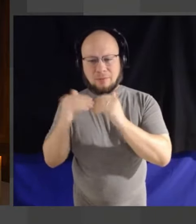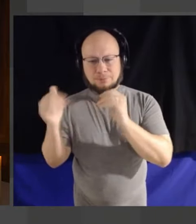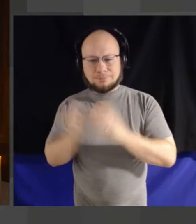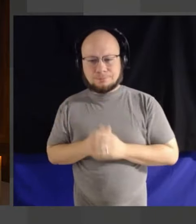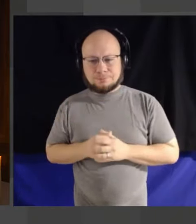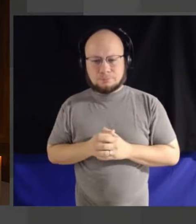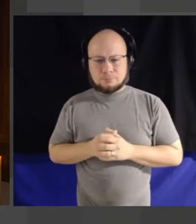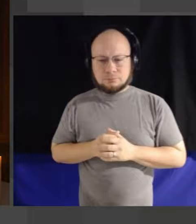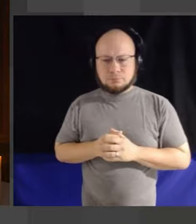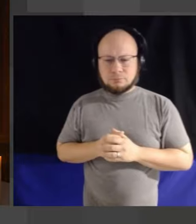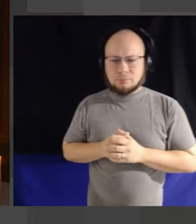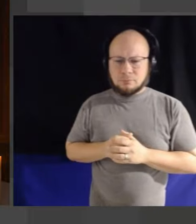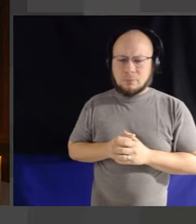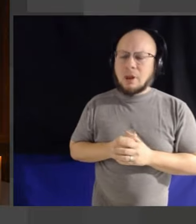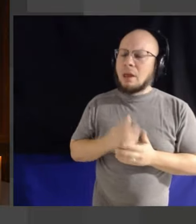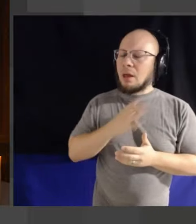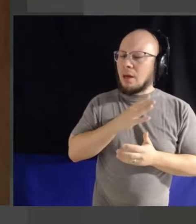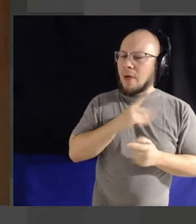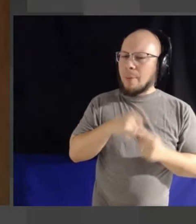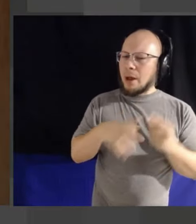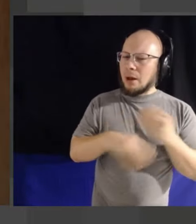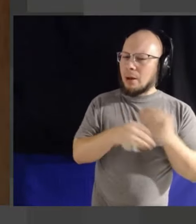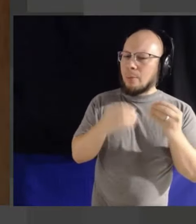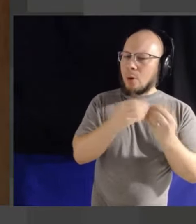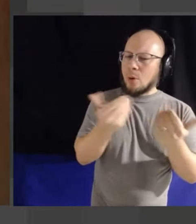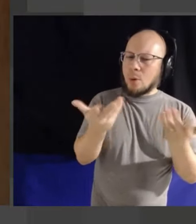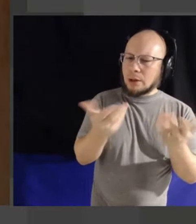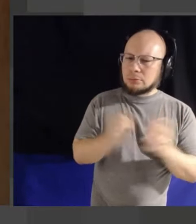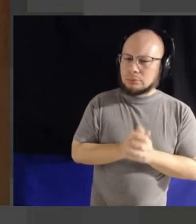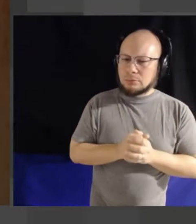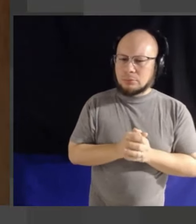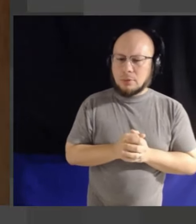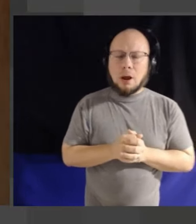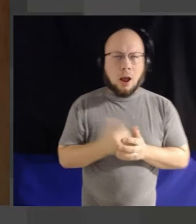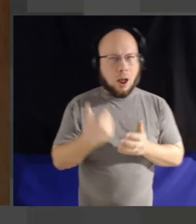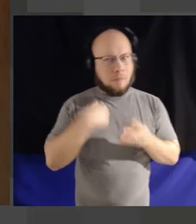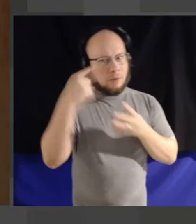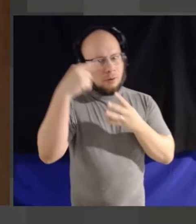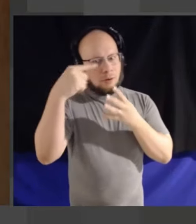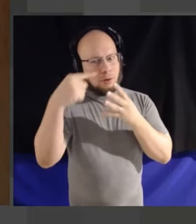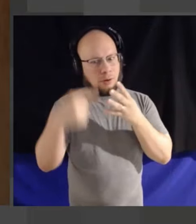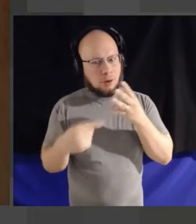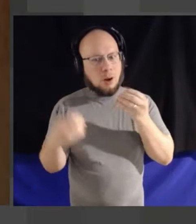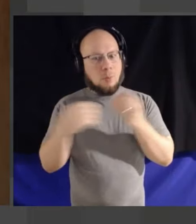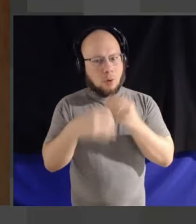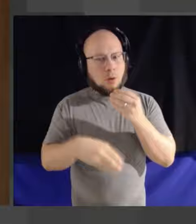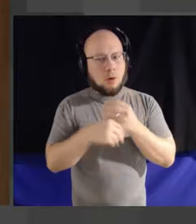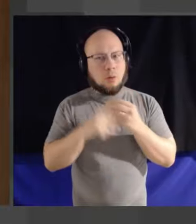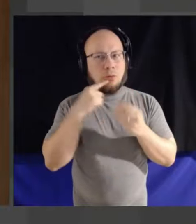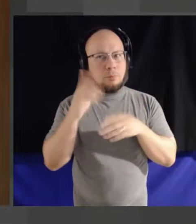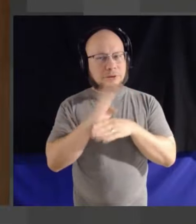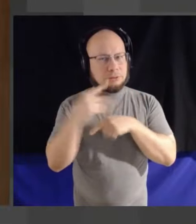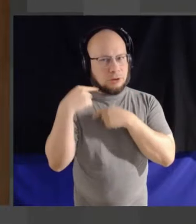TIME. THAT IS A LOT OF STUFF. YOU'RE WORKING ON EVEN MORE NEW THINGS FOR DUNGEONS.